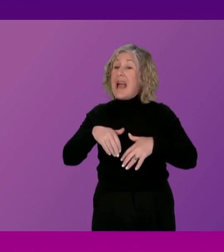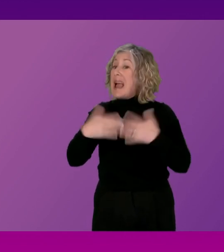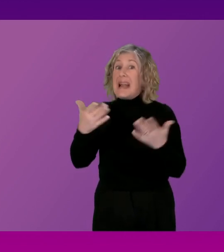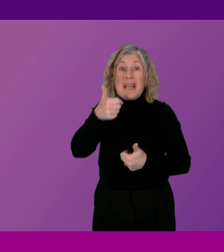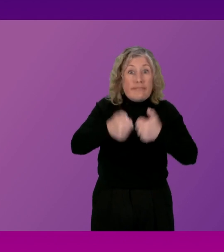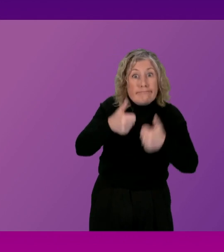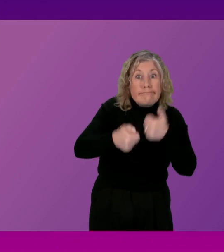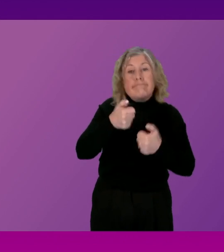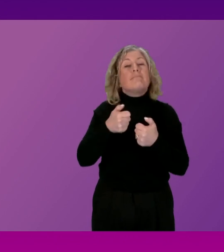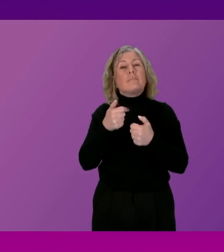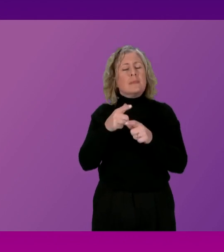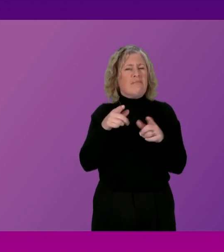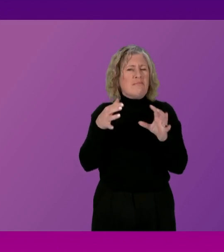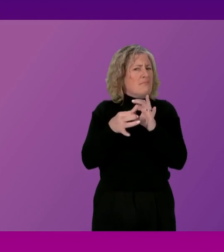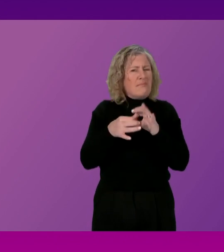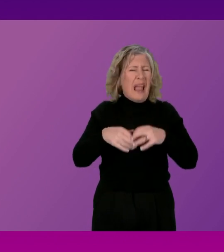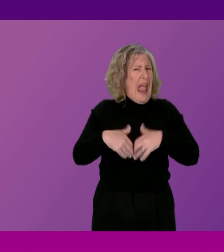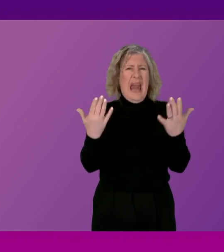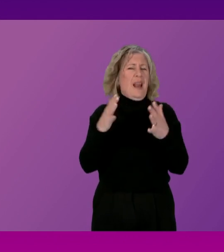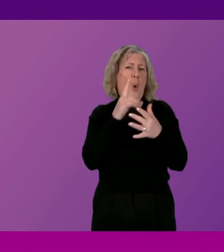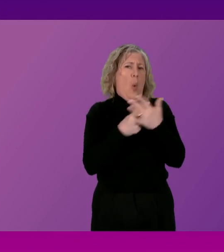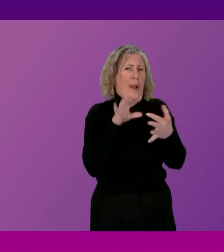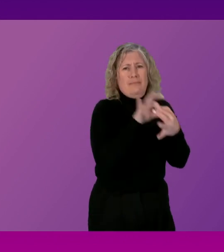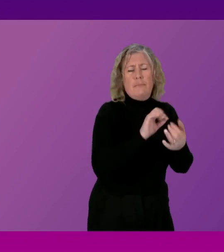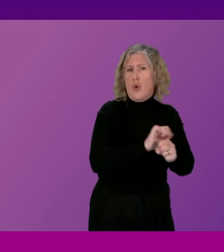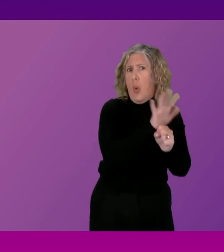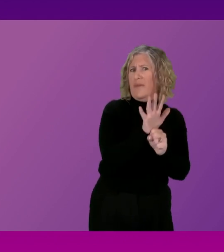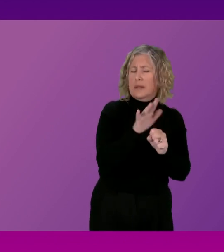including informal messaging, such as on WhatsApp.